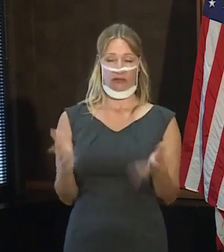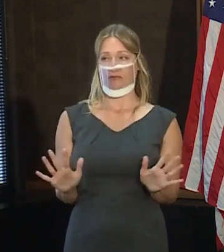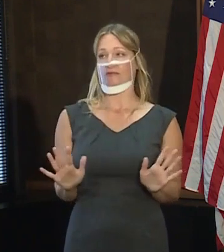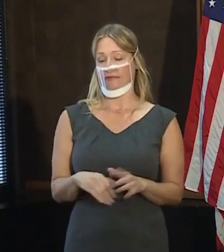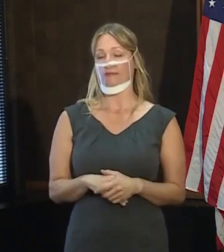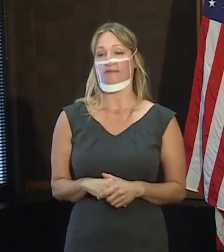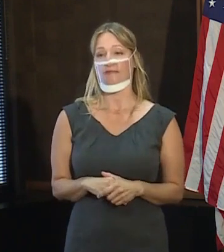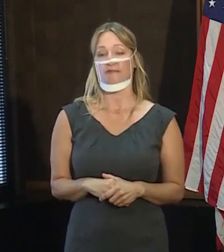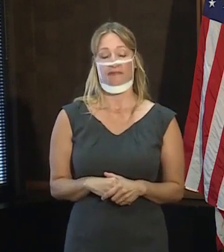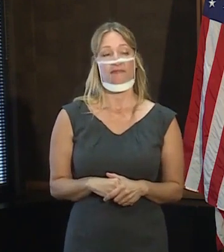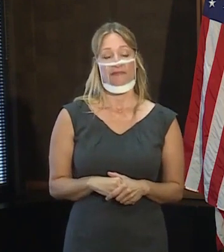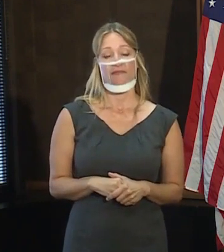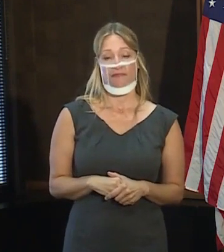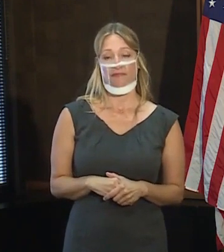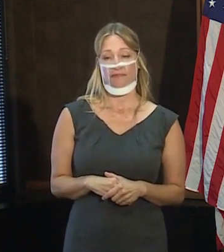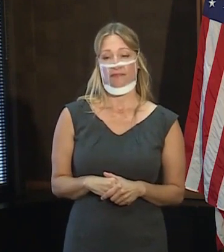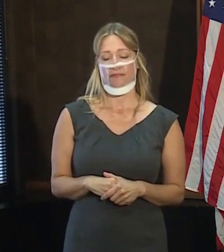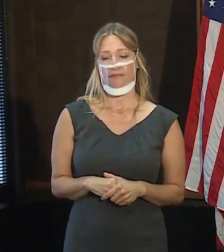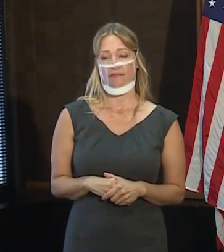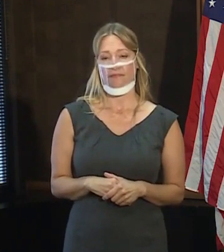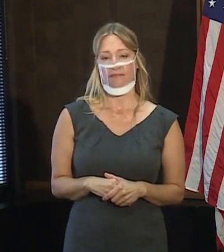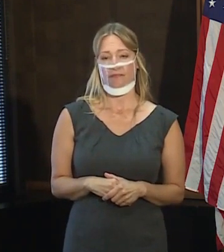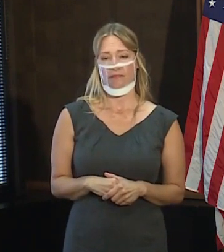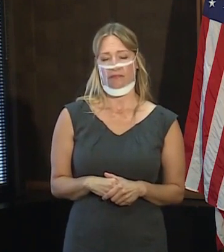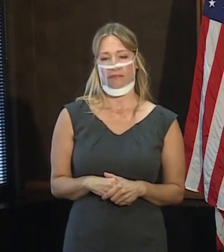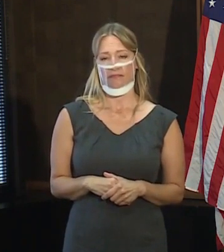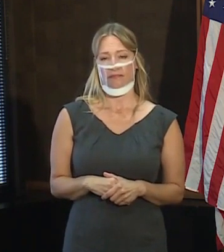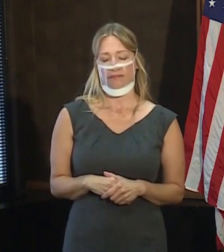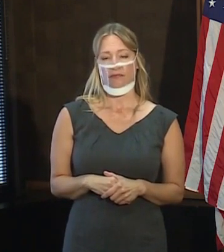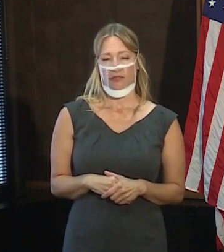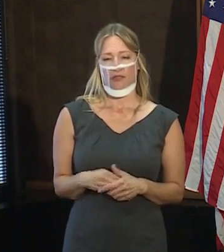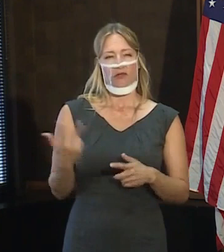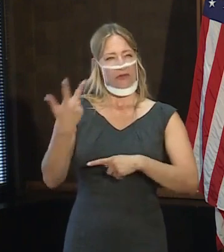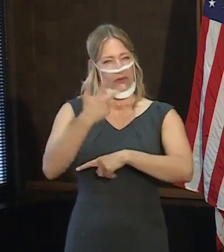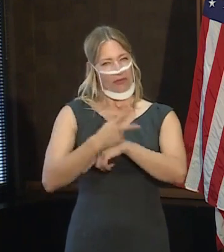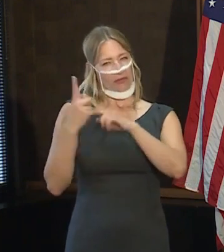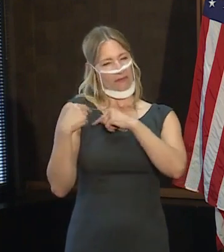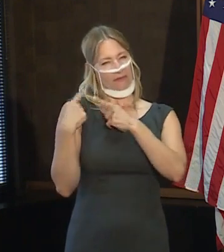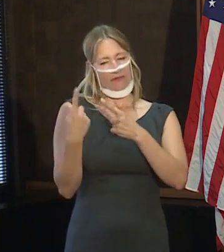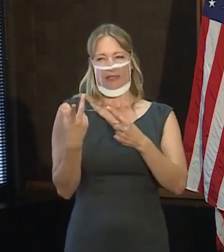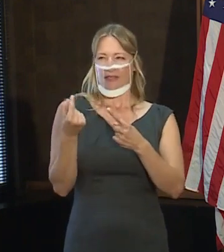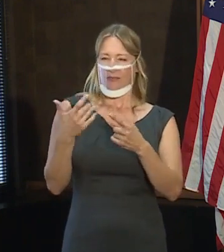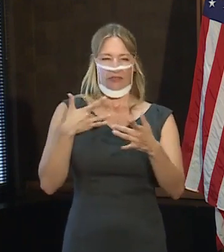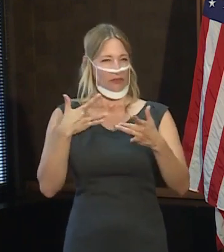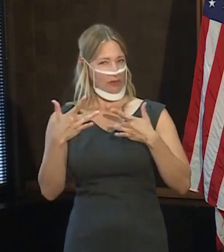THAT IS APPROXIMATELY 15 PERCENT OF OUR RESIDENTS HERE IN DOUGLAS HAVE BEEN TESTED.